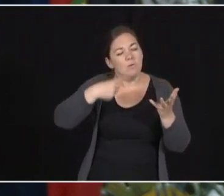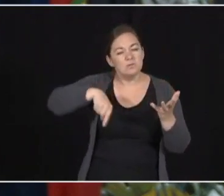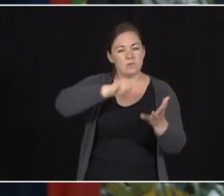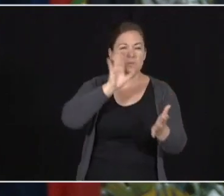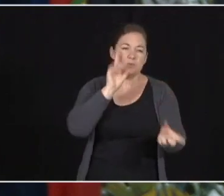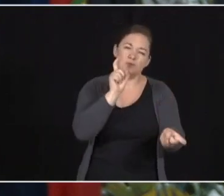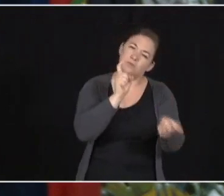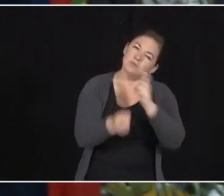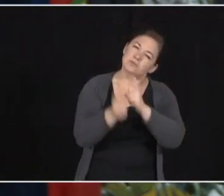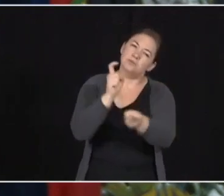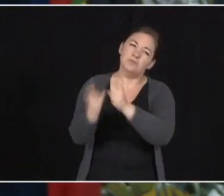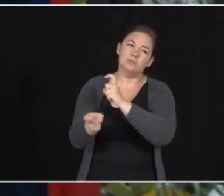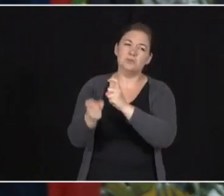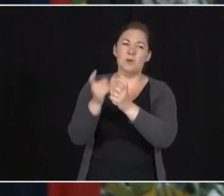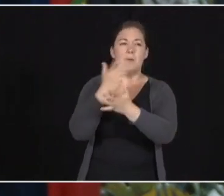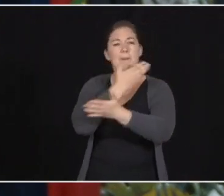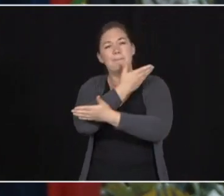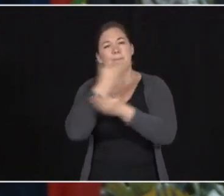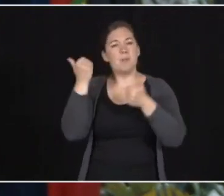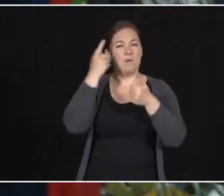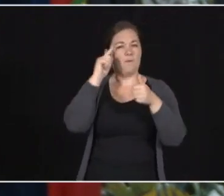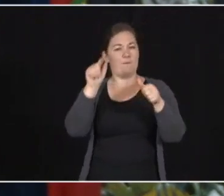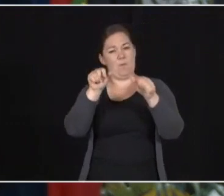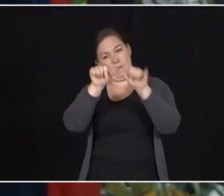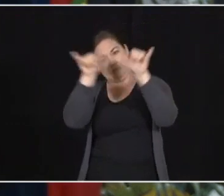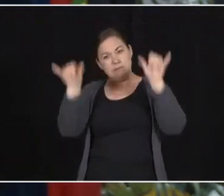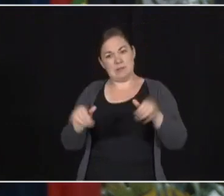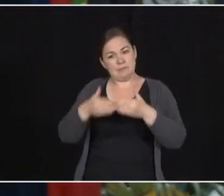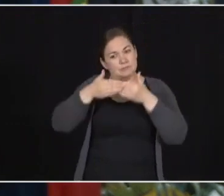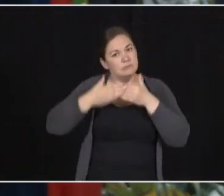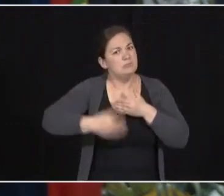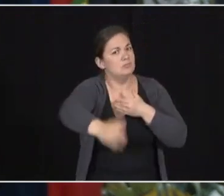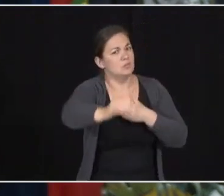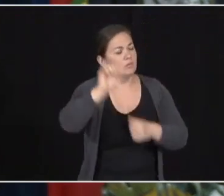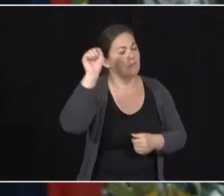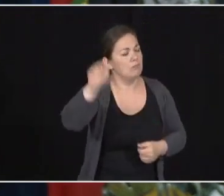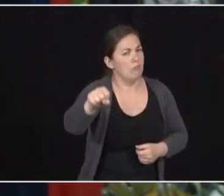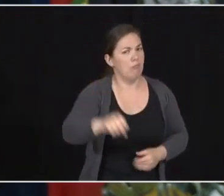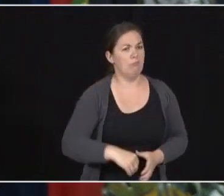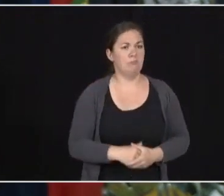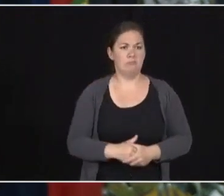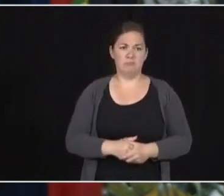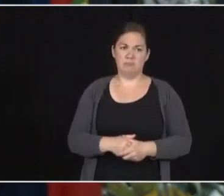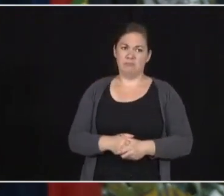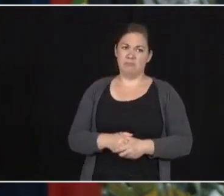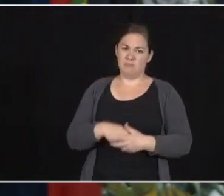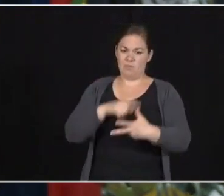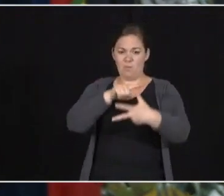We are going to make sure that those changes happen. We are going to have a better system at the end of the day. We have three areas or stages if you want to call it.